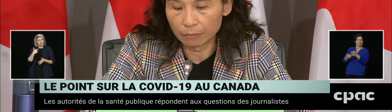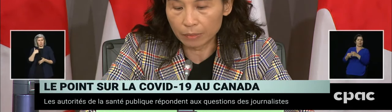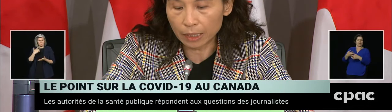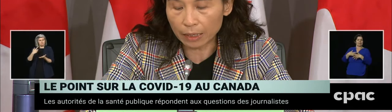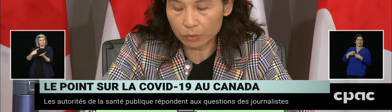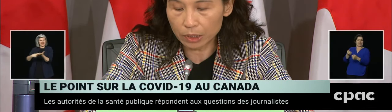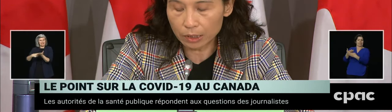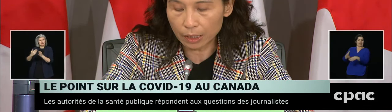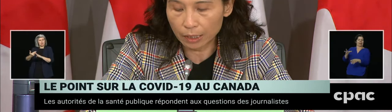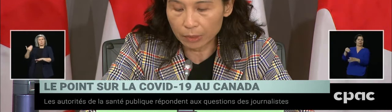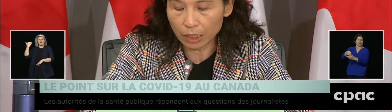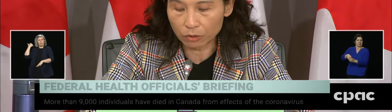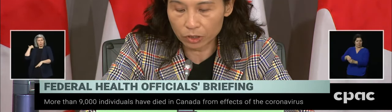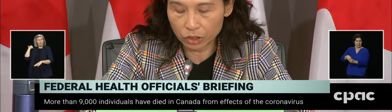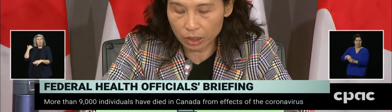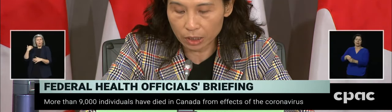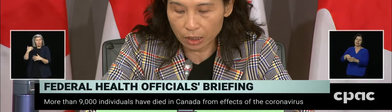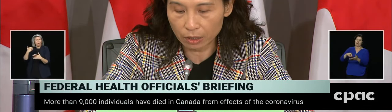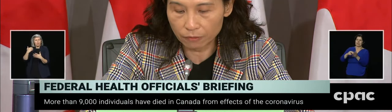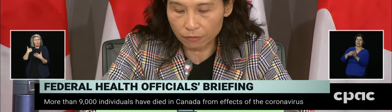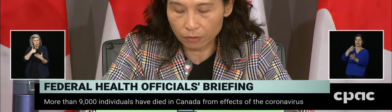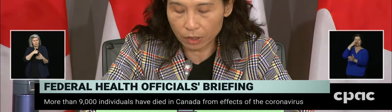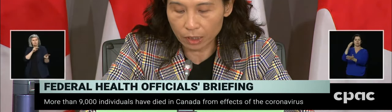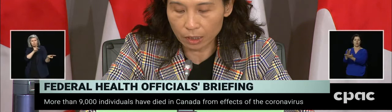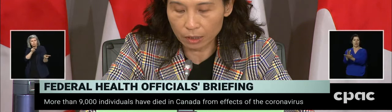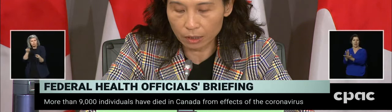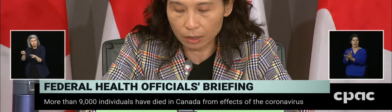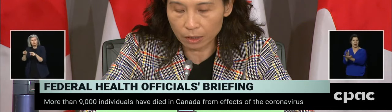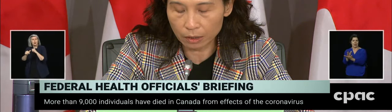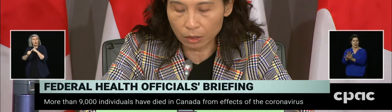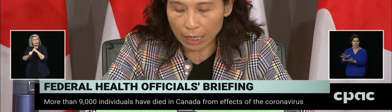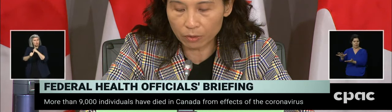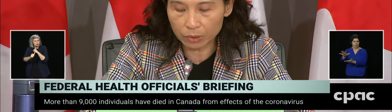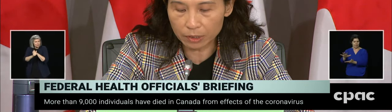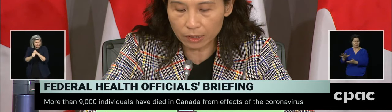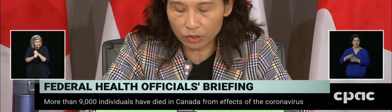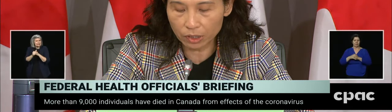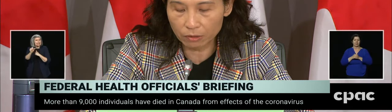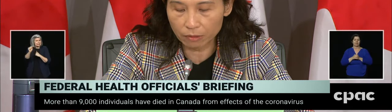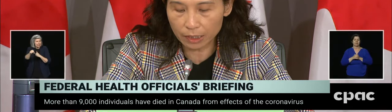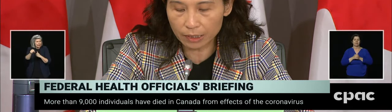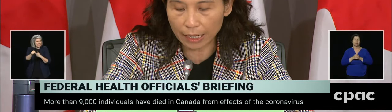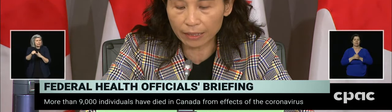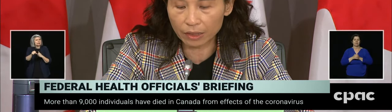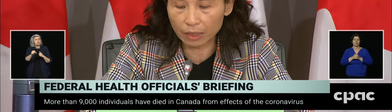SOUND BYTE OF THE BIGGER RISK